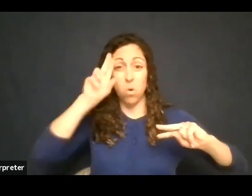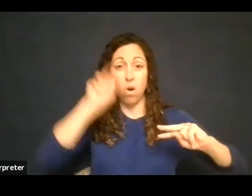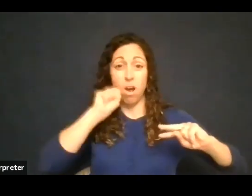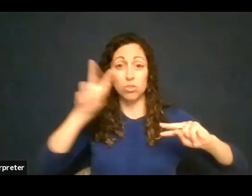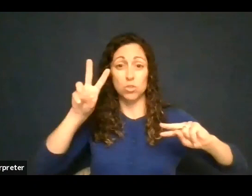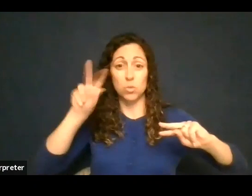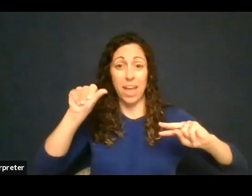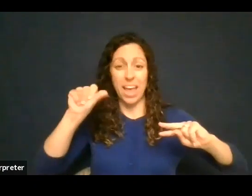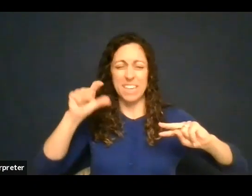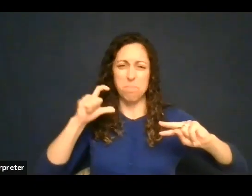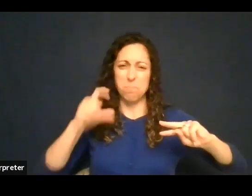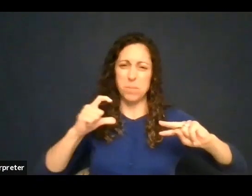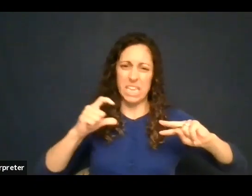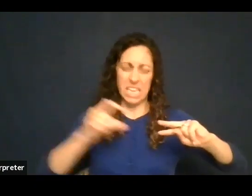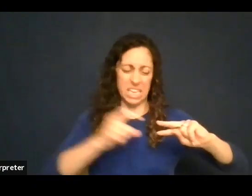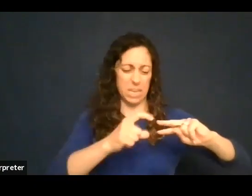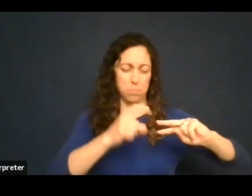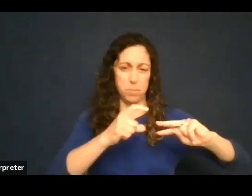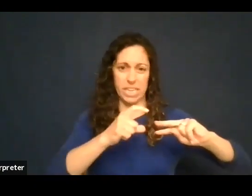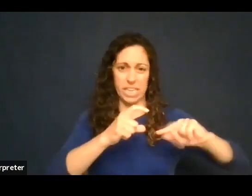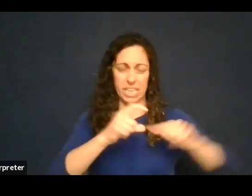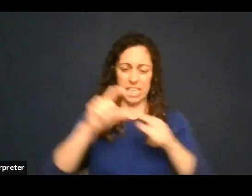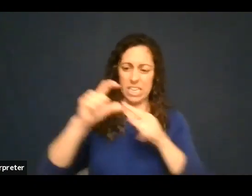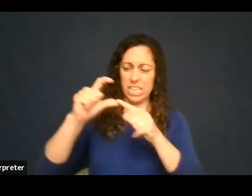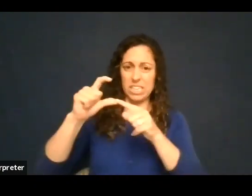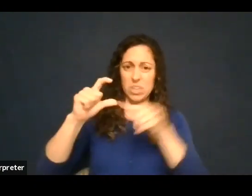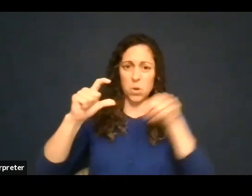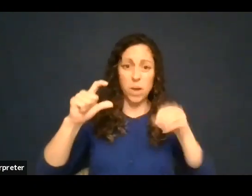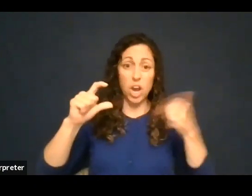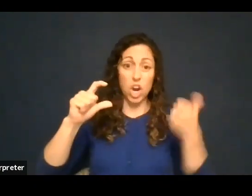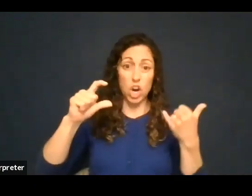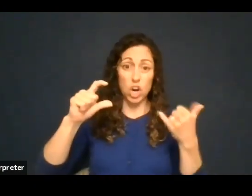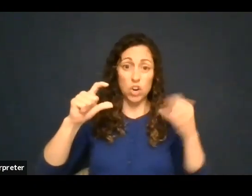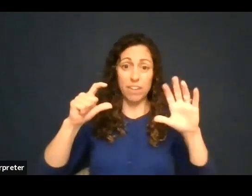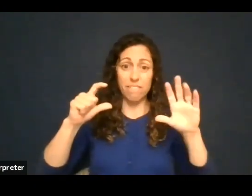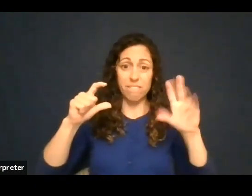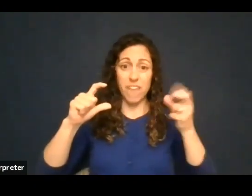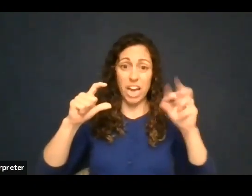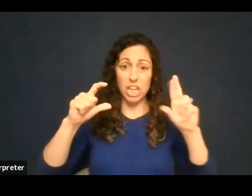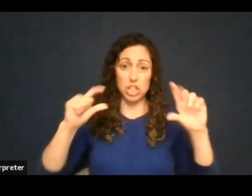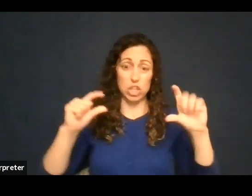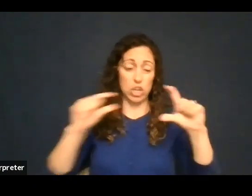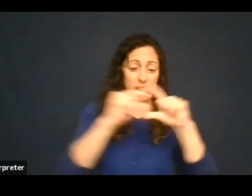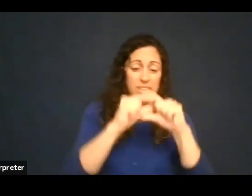But the dual vector work going on for USH1B